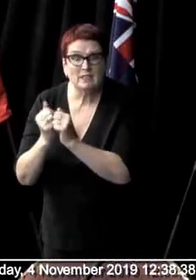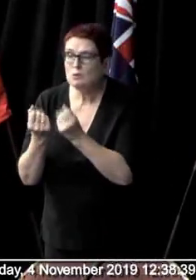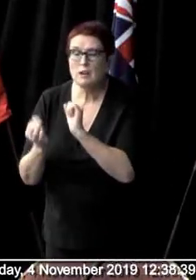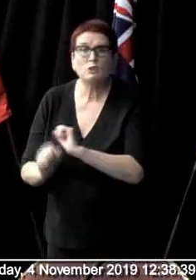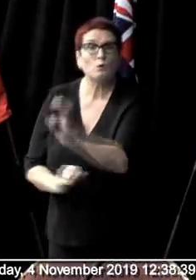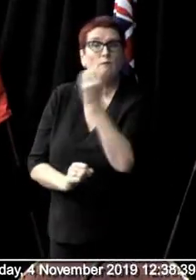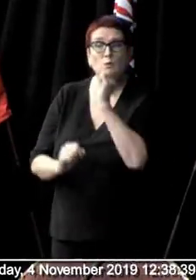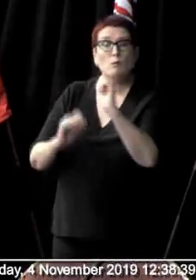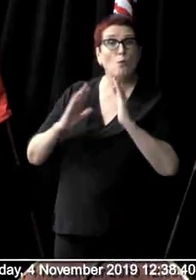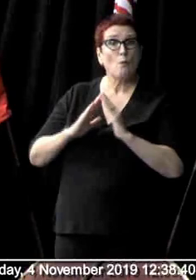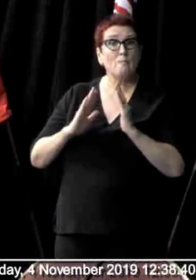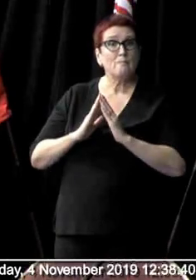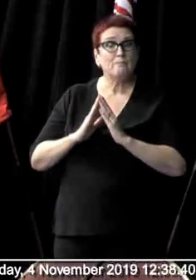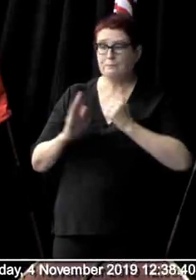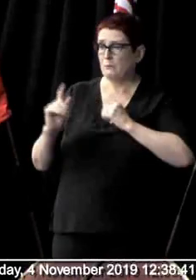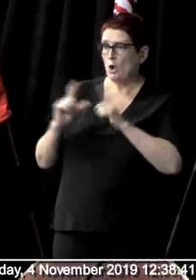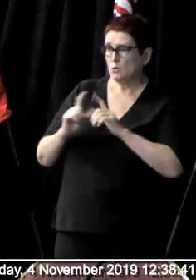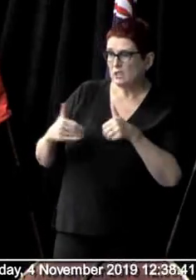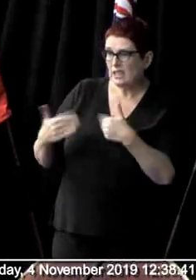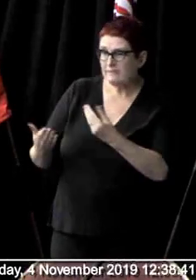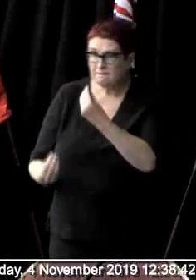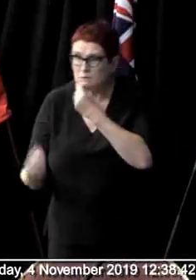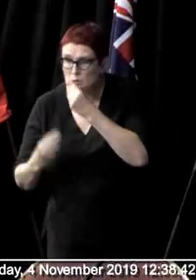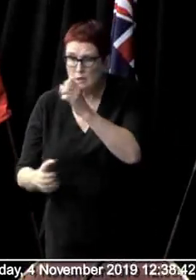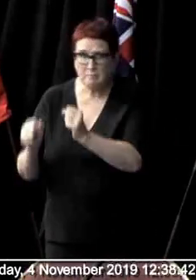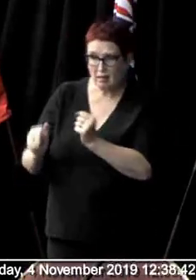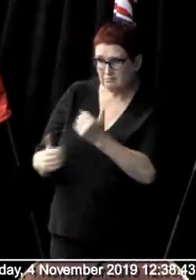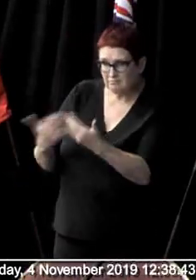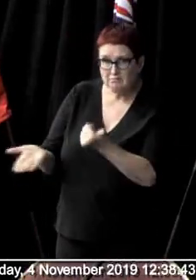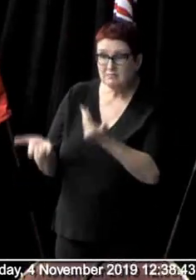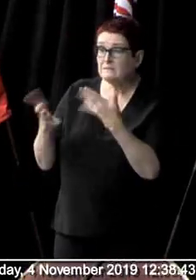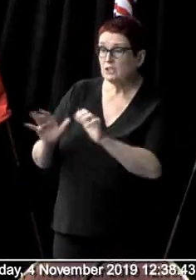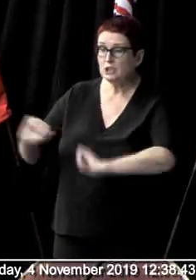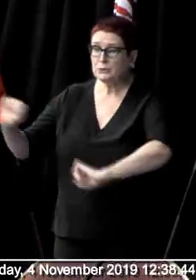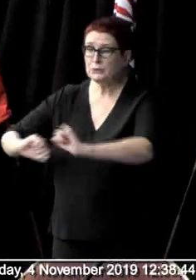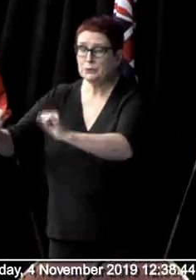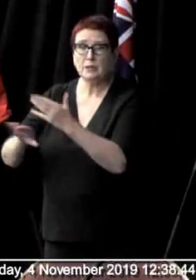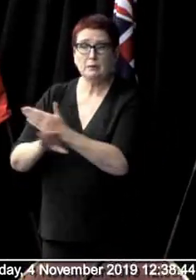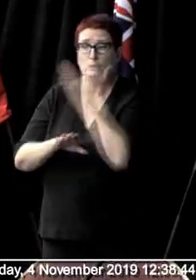and she would serve them food, milk, clean up, and so on, before school. Okay.